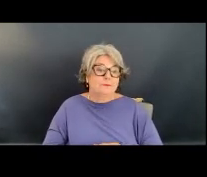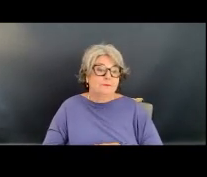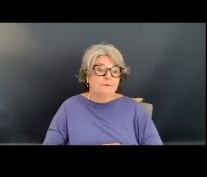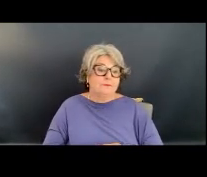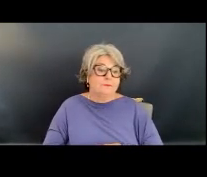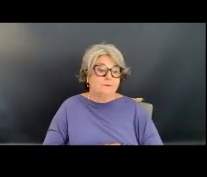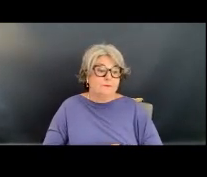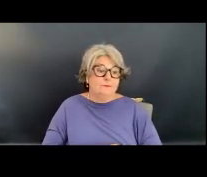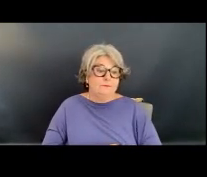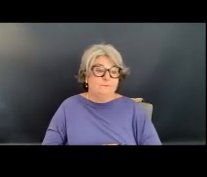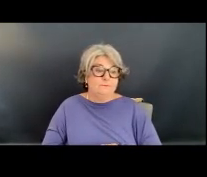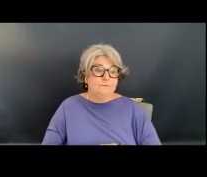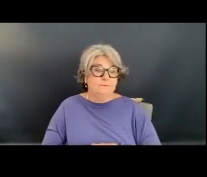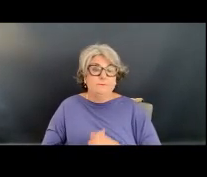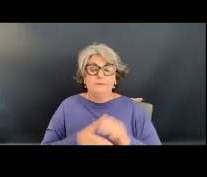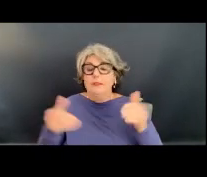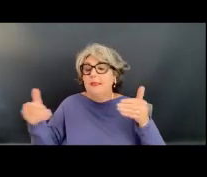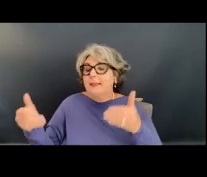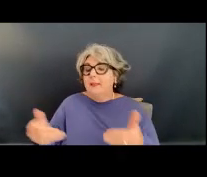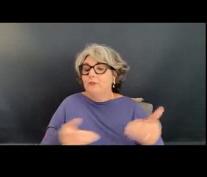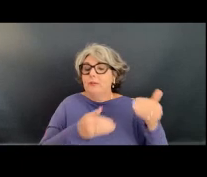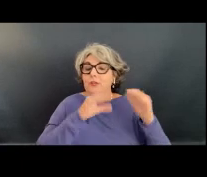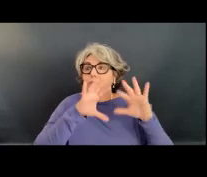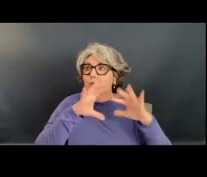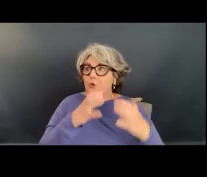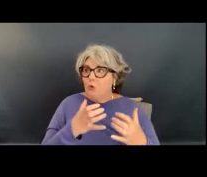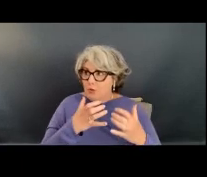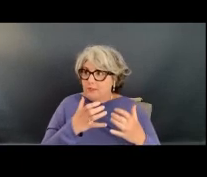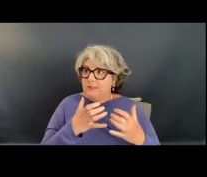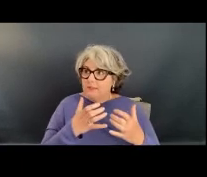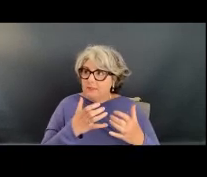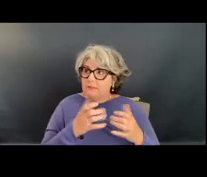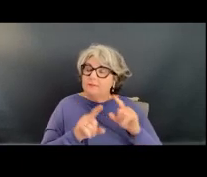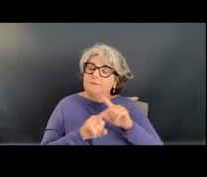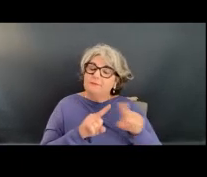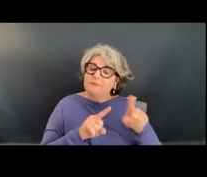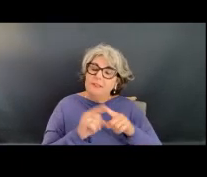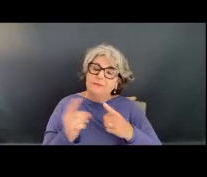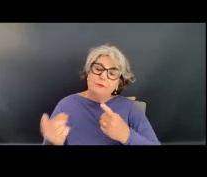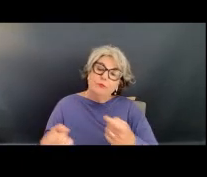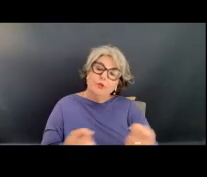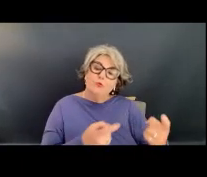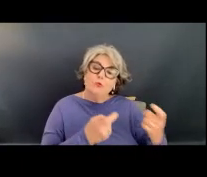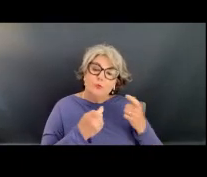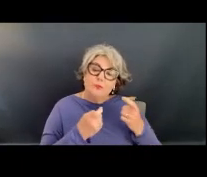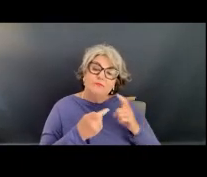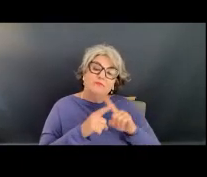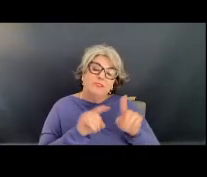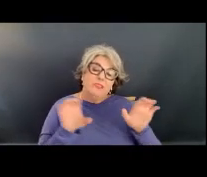And finally, just introductory courses are just one of a number of recruitment approaches and activities that we implement.